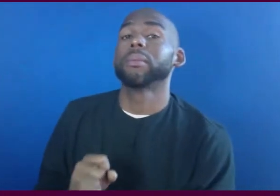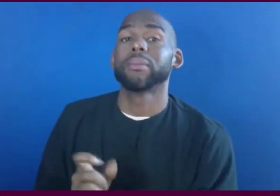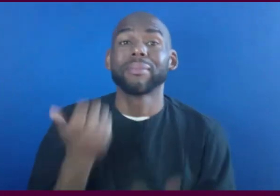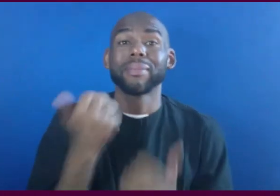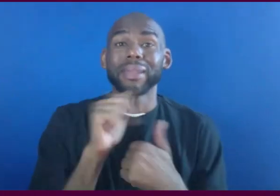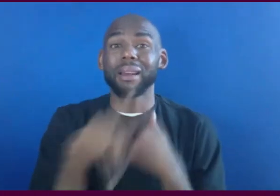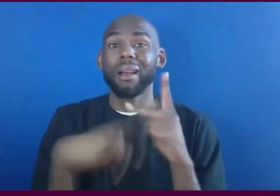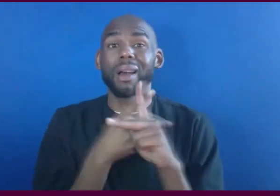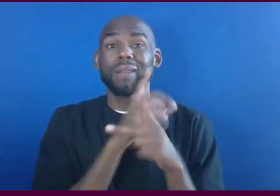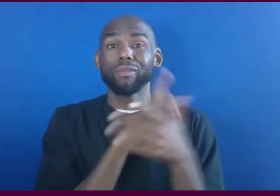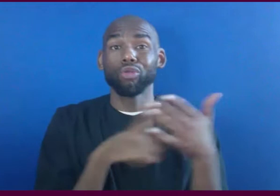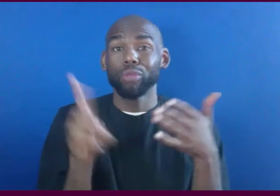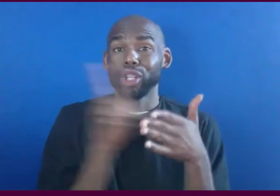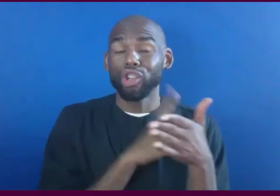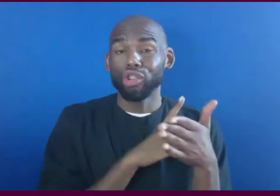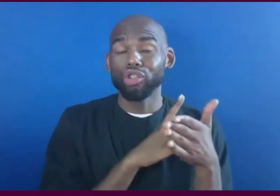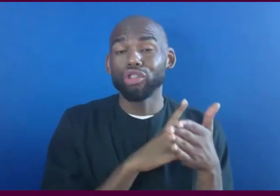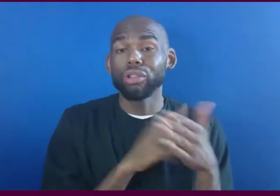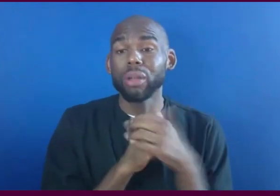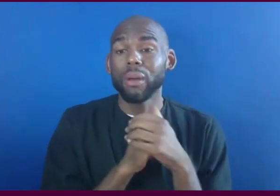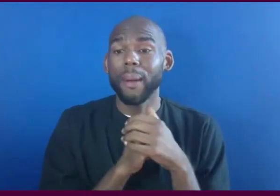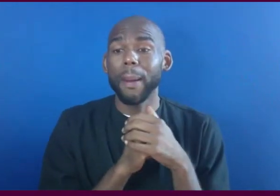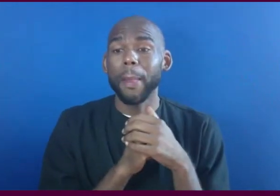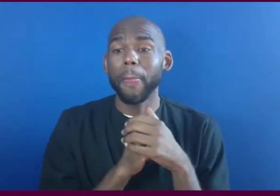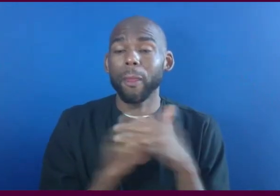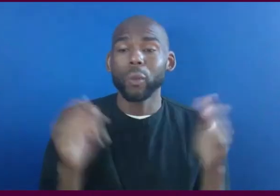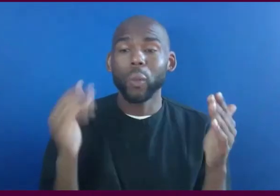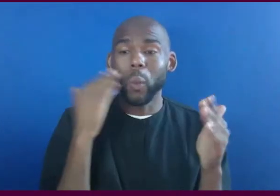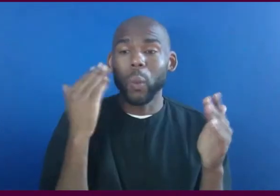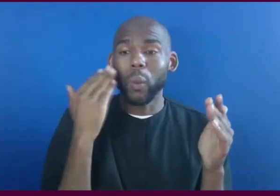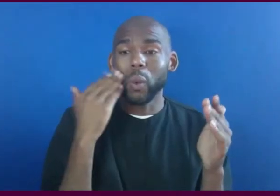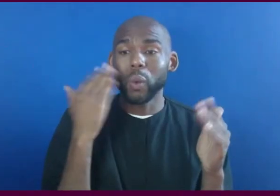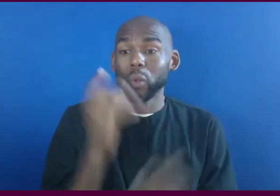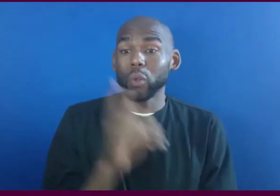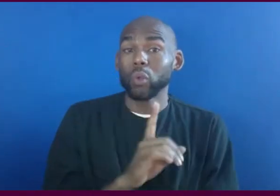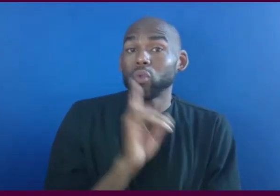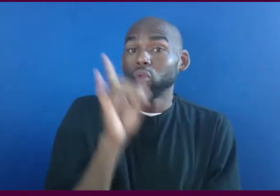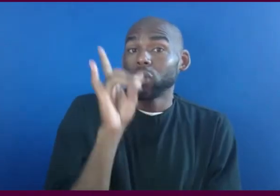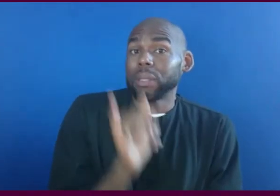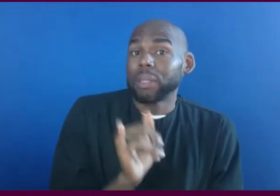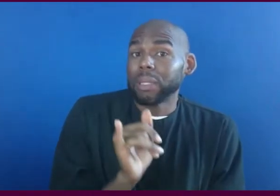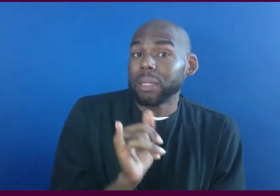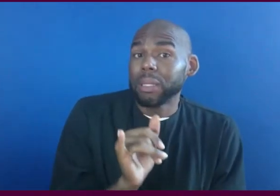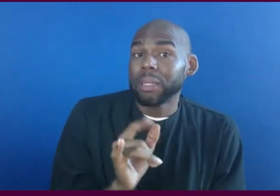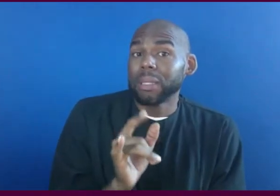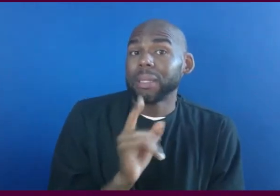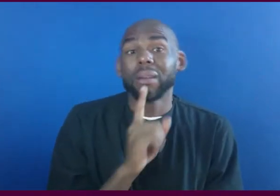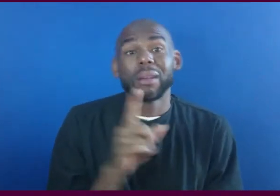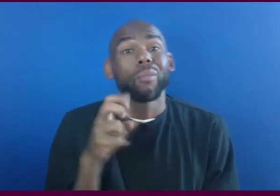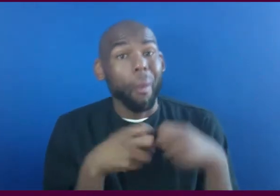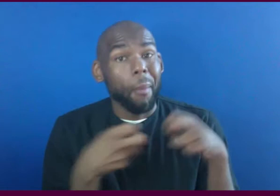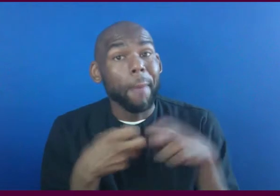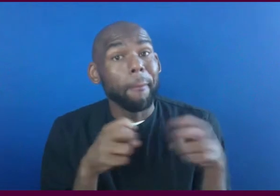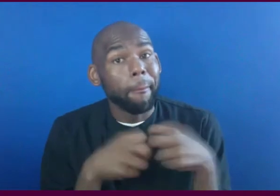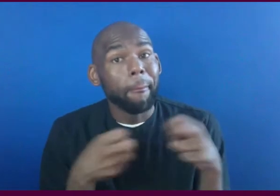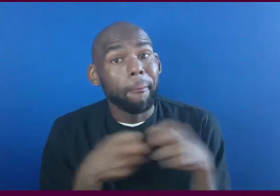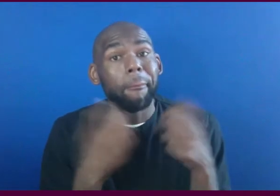any type of discrimination really is a problem.